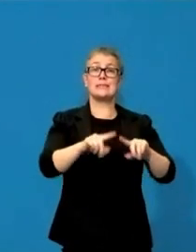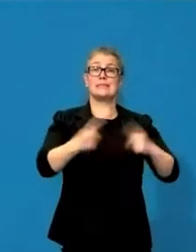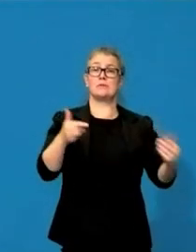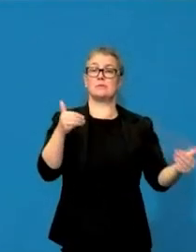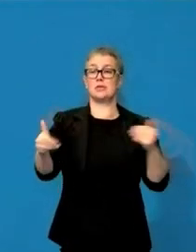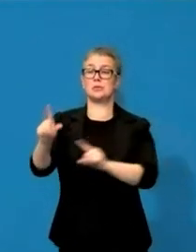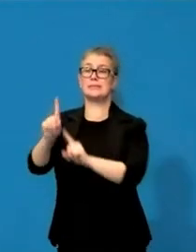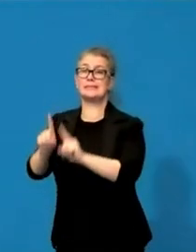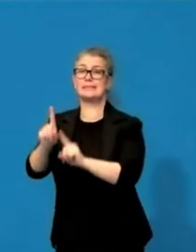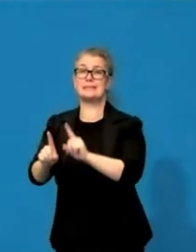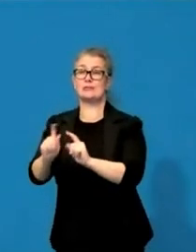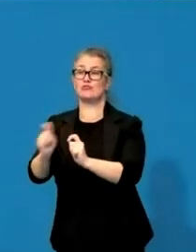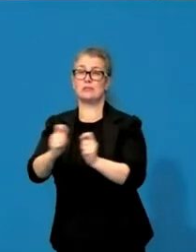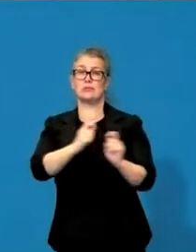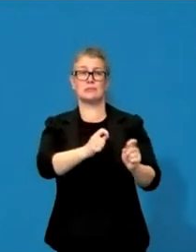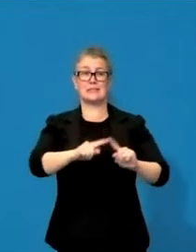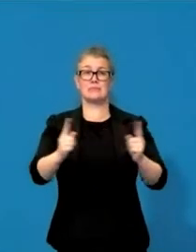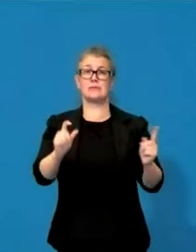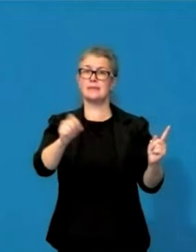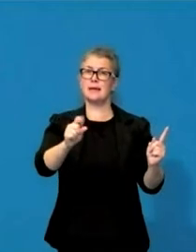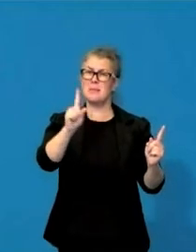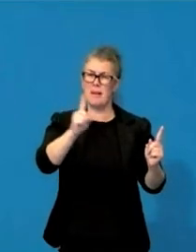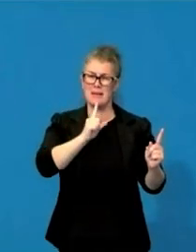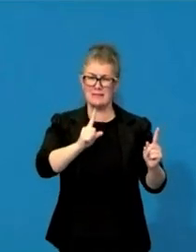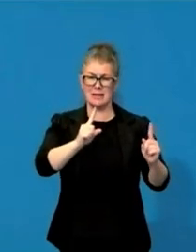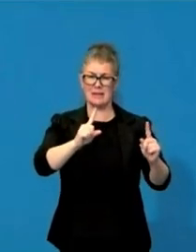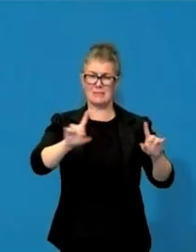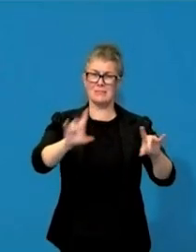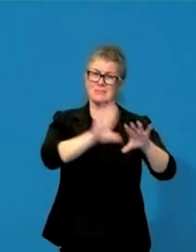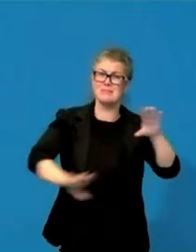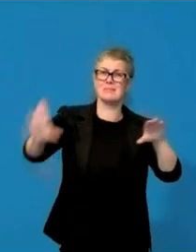the city communities? MR BEDFORD: Yeah but then they say they are national, you know.